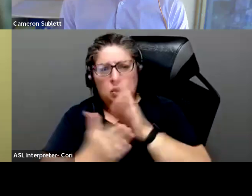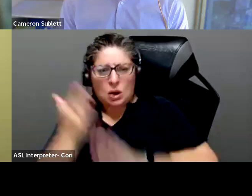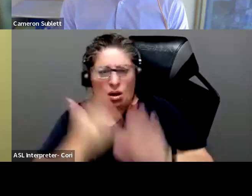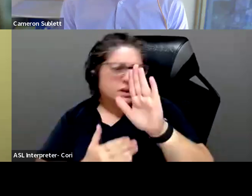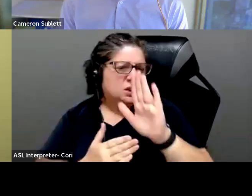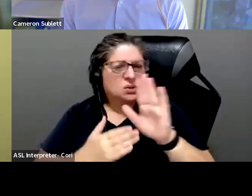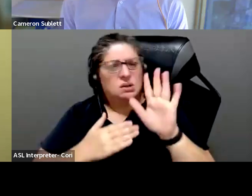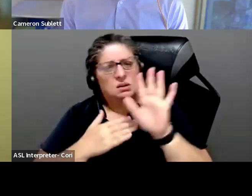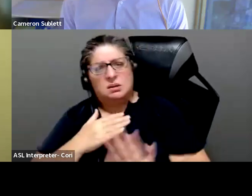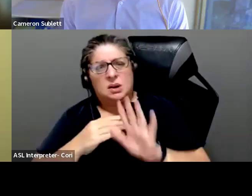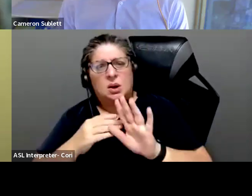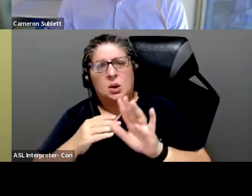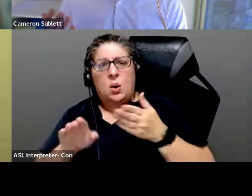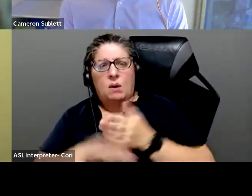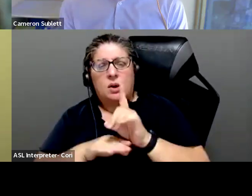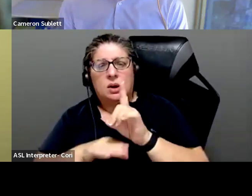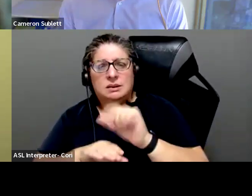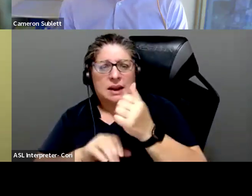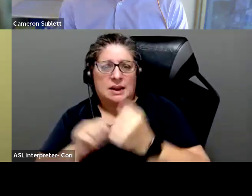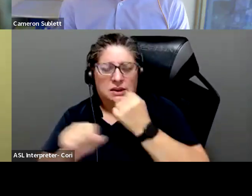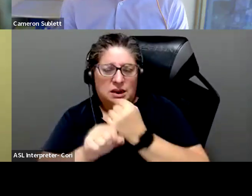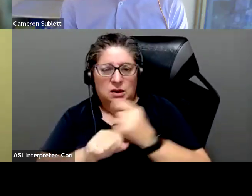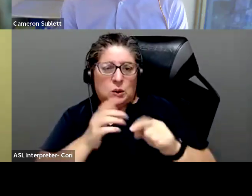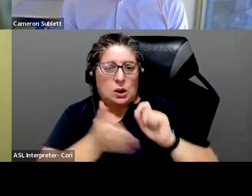For over a decade by the time we were writing our S-STEM sign at